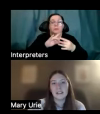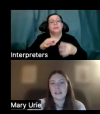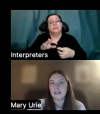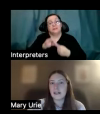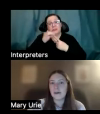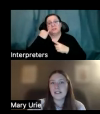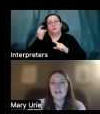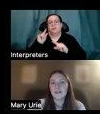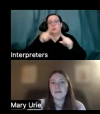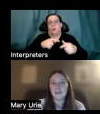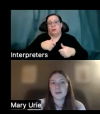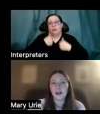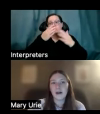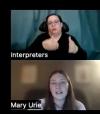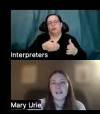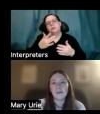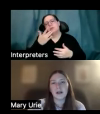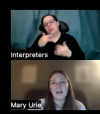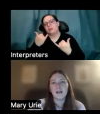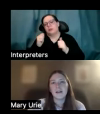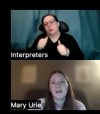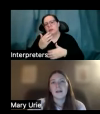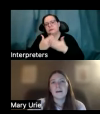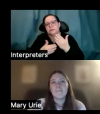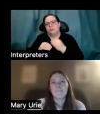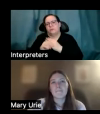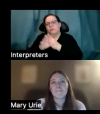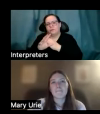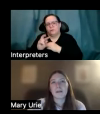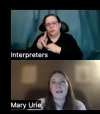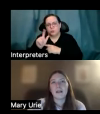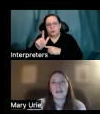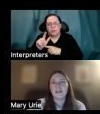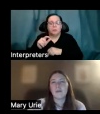Luckily now we can do some virtual comments but it is